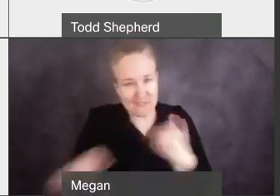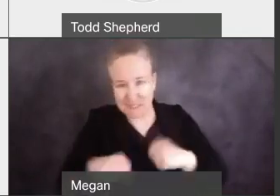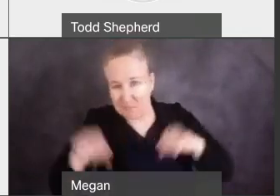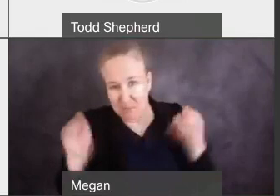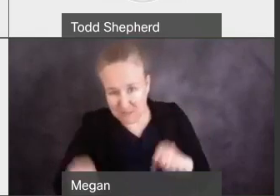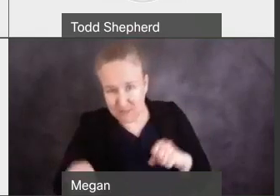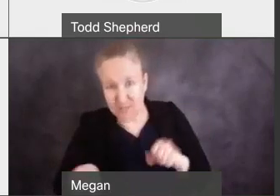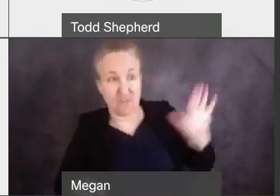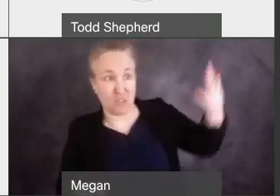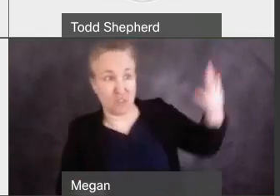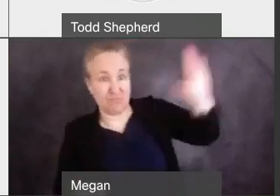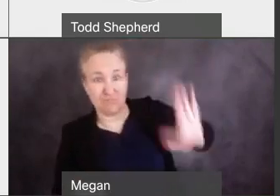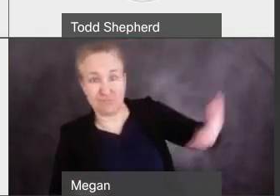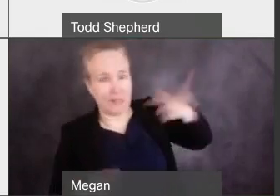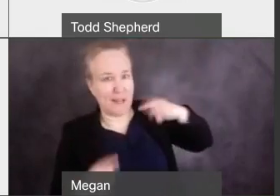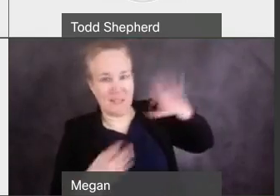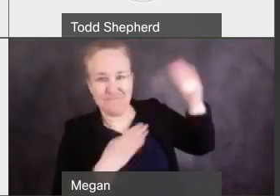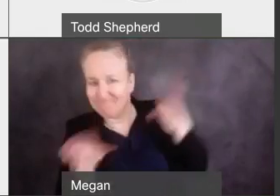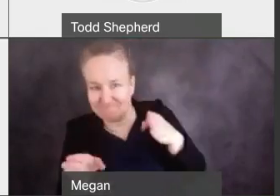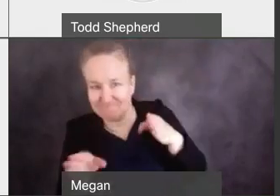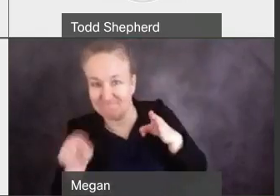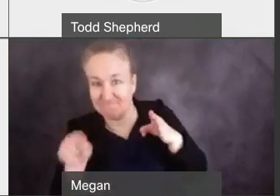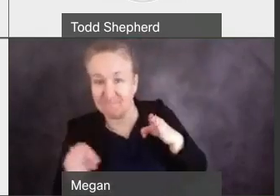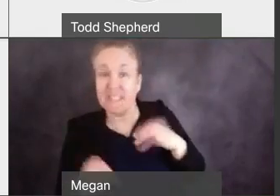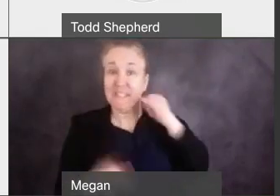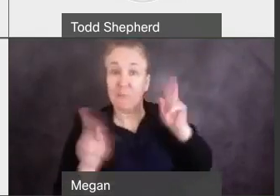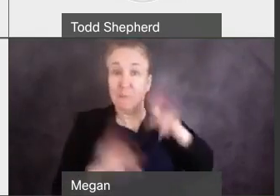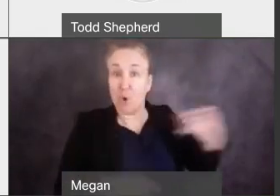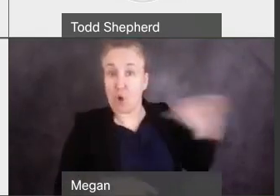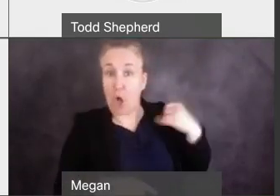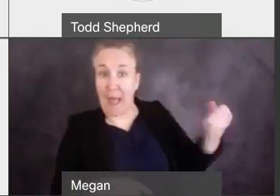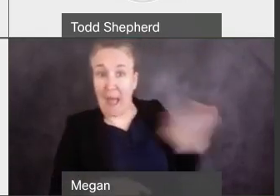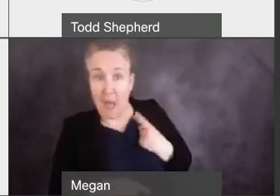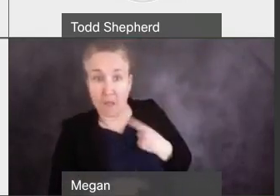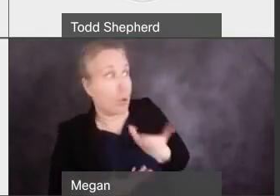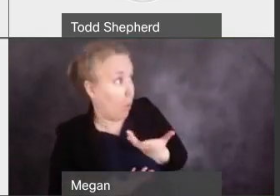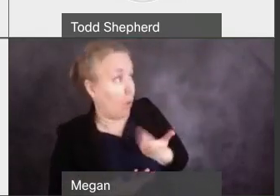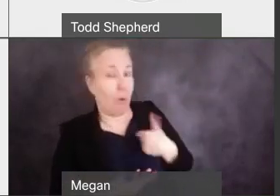So, you know, whenever anybody calls and asks we are happy to share what we've been